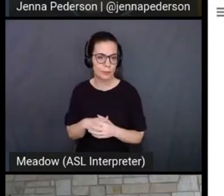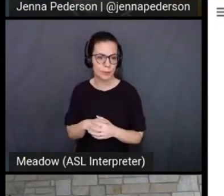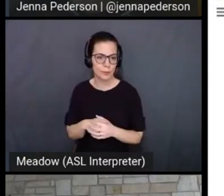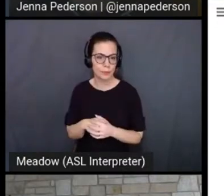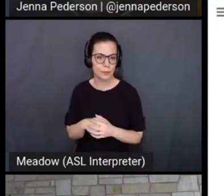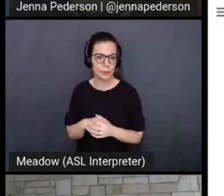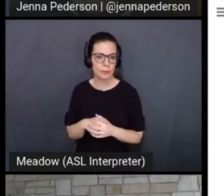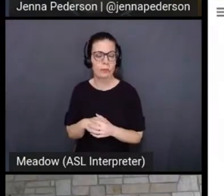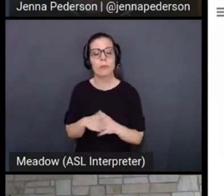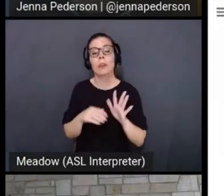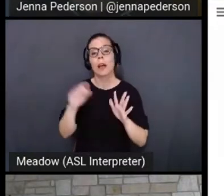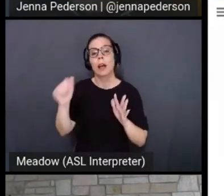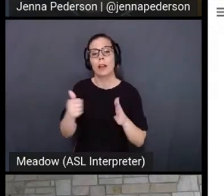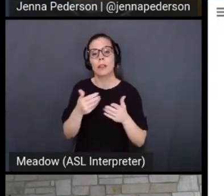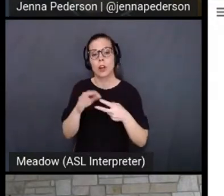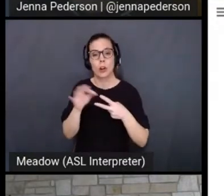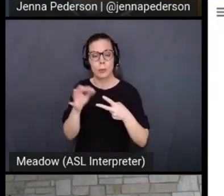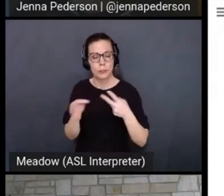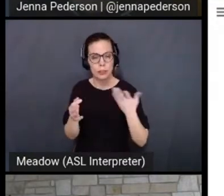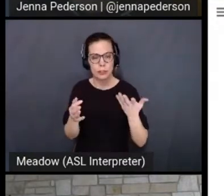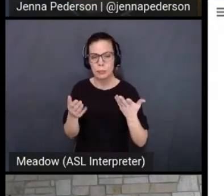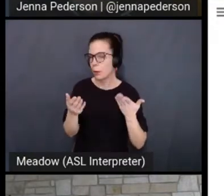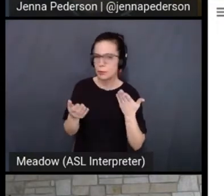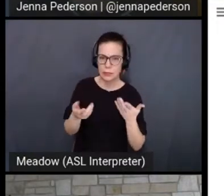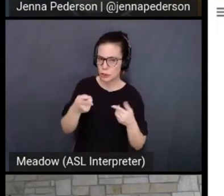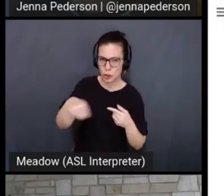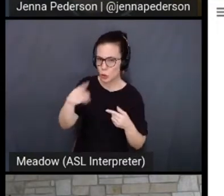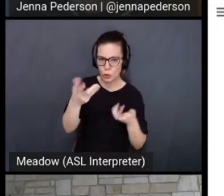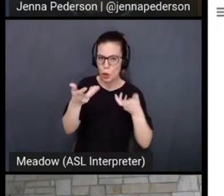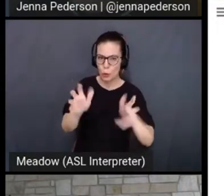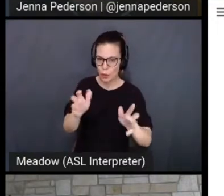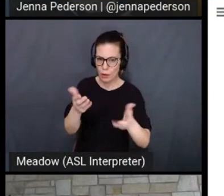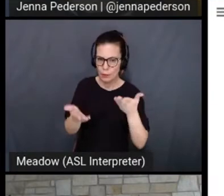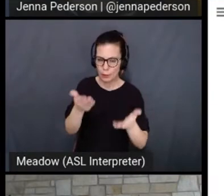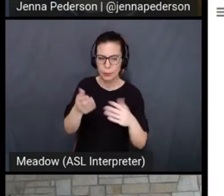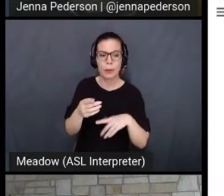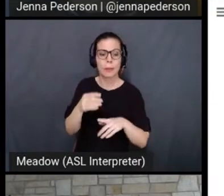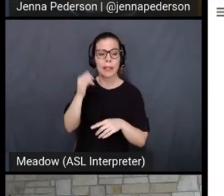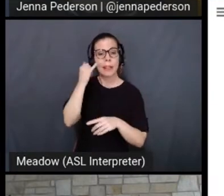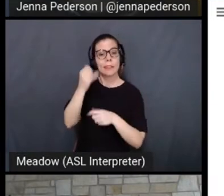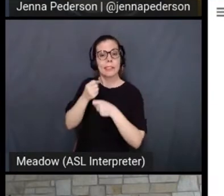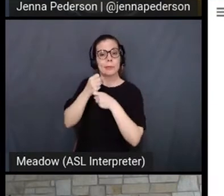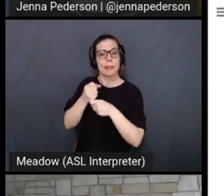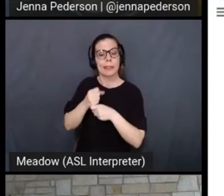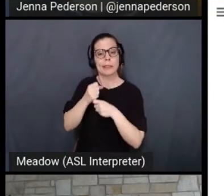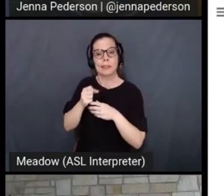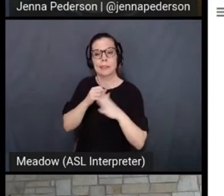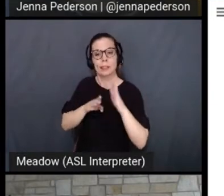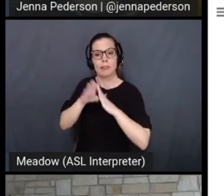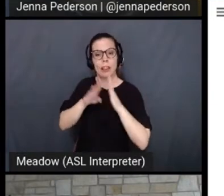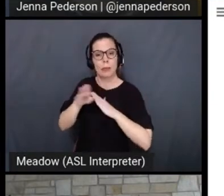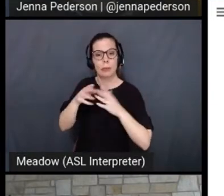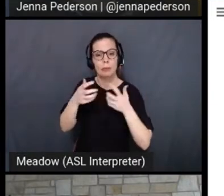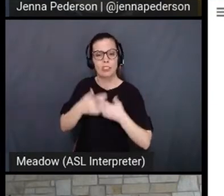Another thing I can do here, which you probably would not wanna do, but if it's assuming you're building a development machine which is very common, I don't really need a replica.